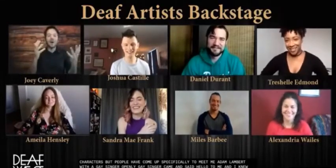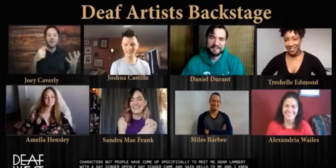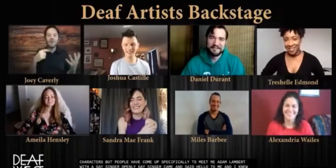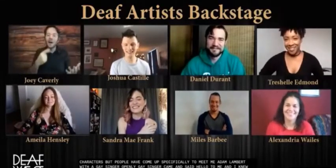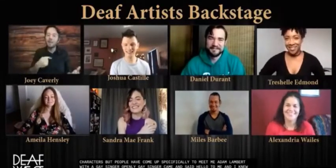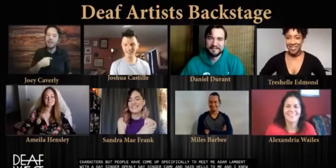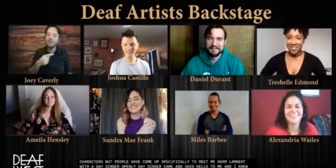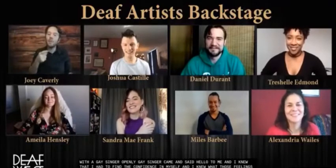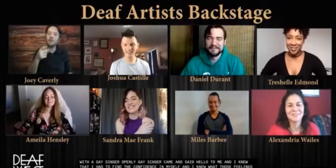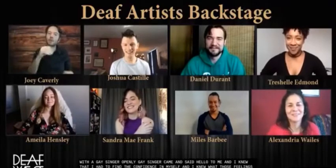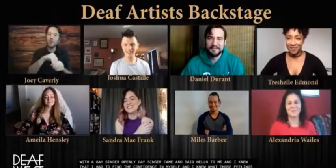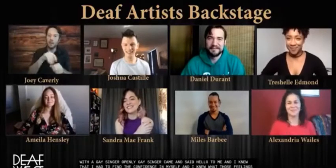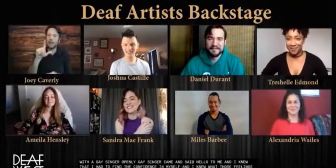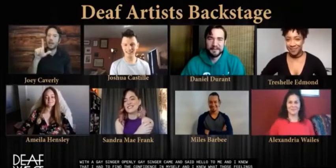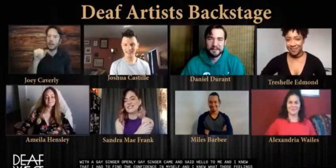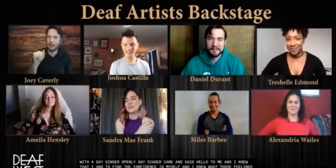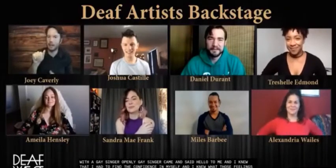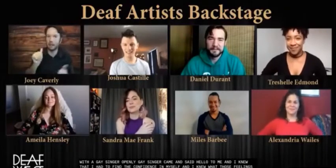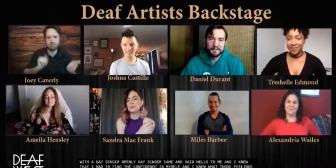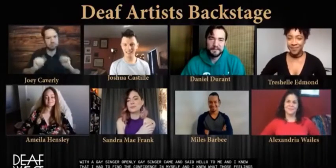The whole experience was really validating for me.